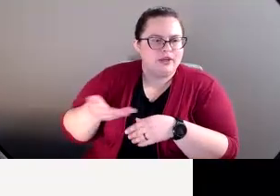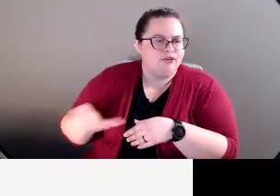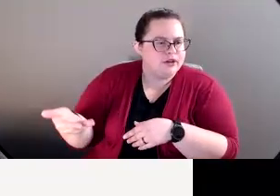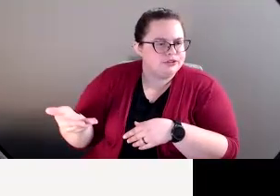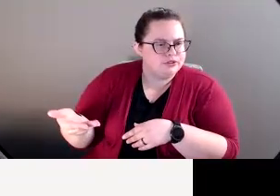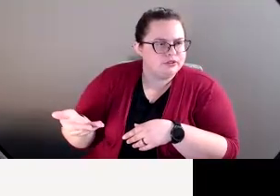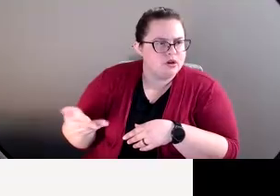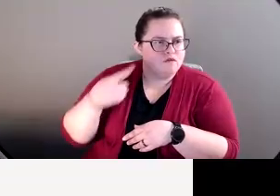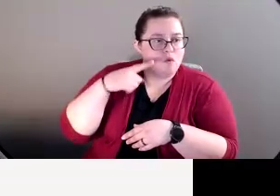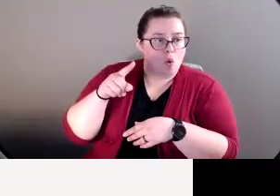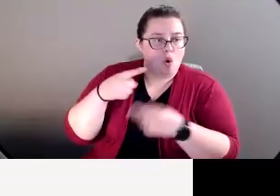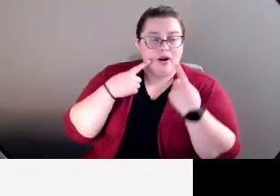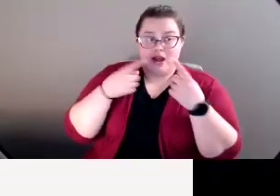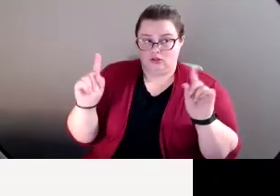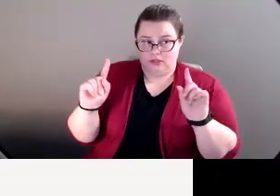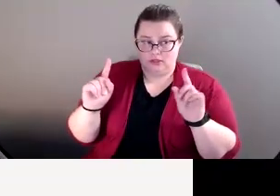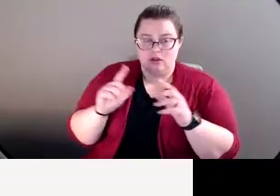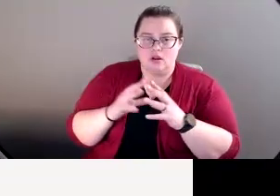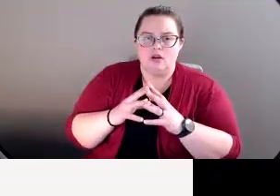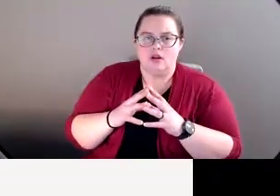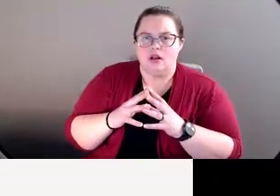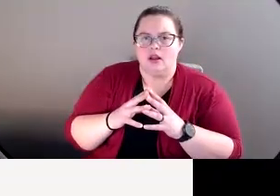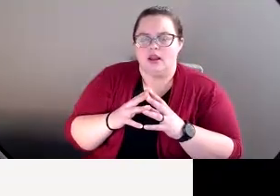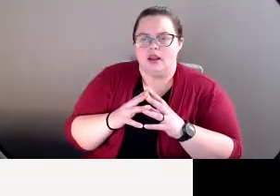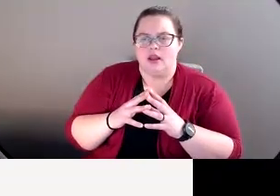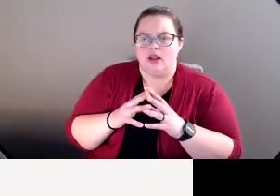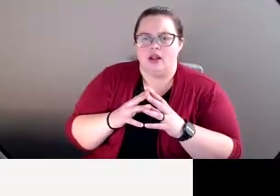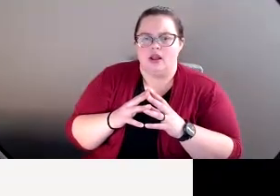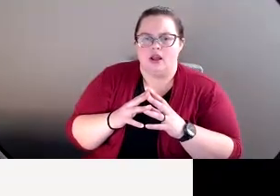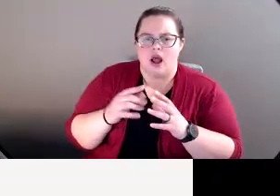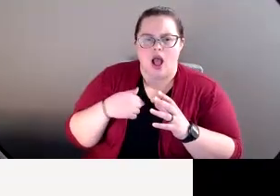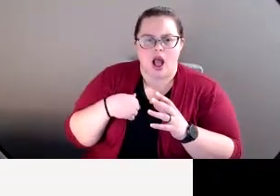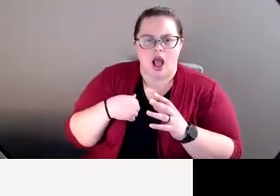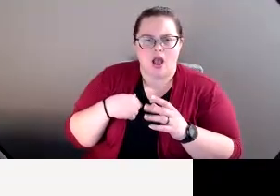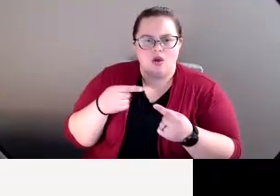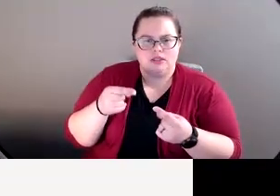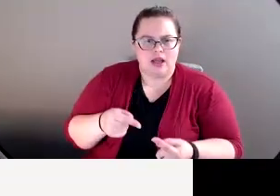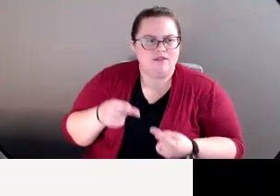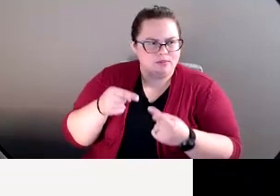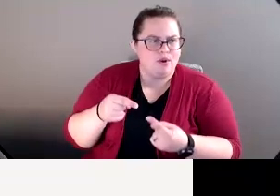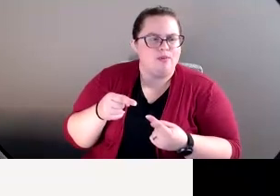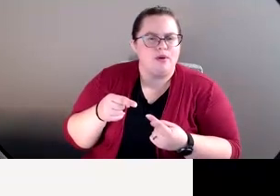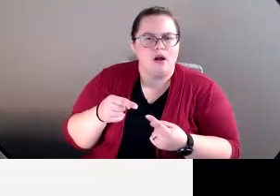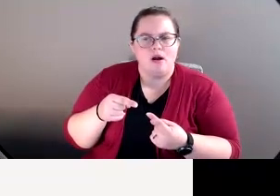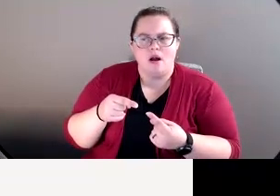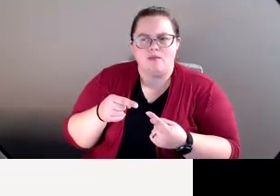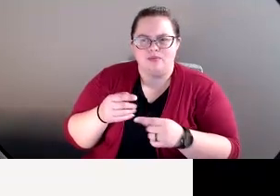for announcements, and, I was having a problem getting the small little thumbnail clip